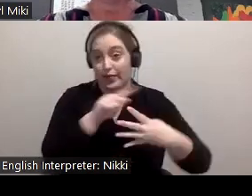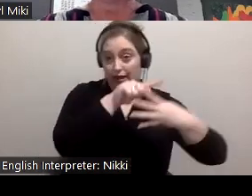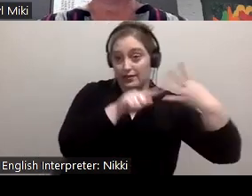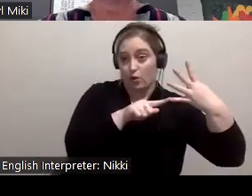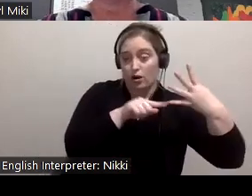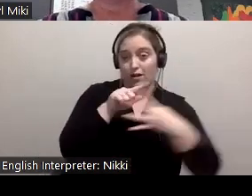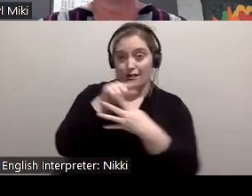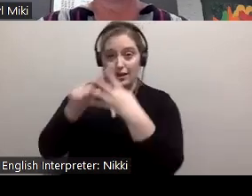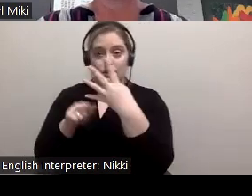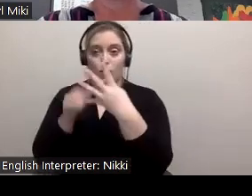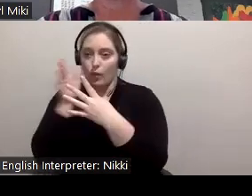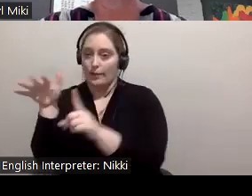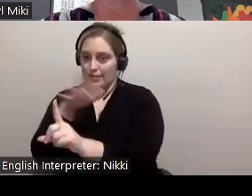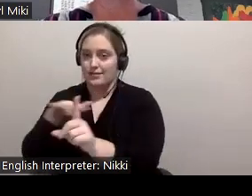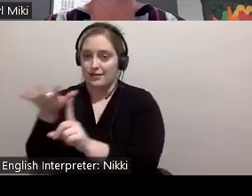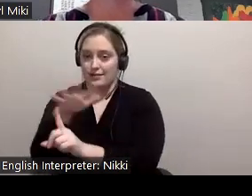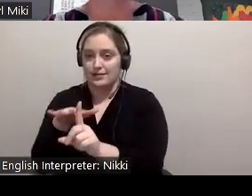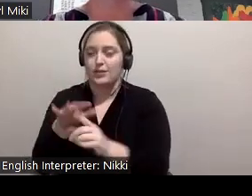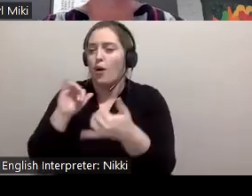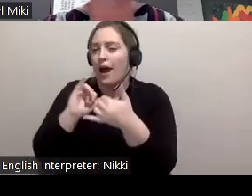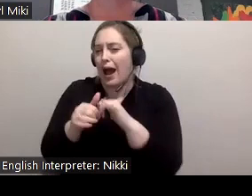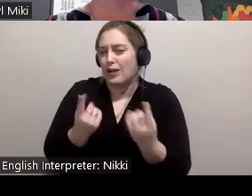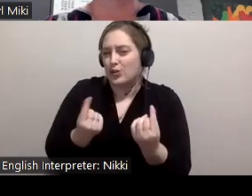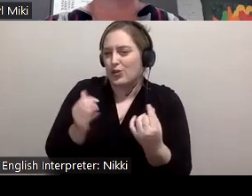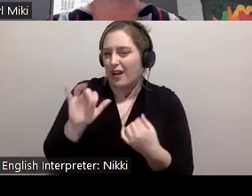assessors do this is the assessors are provided with a